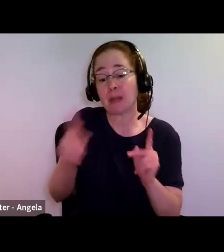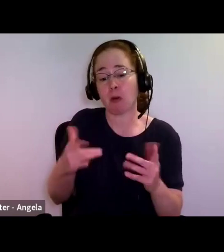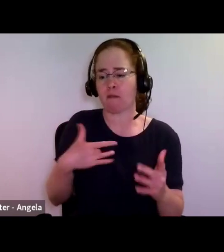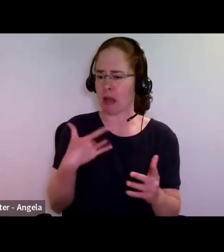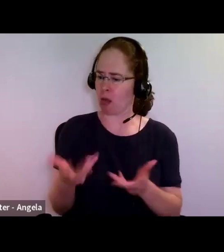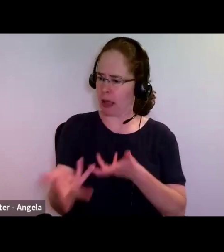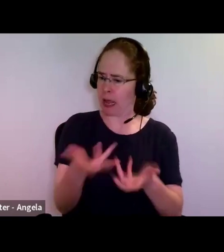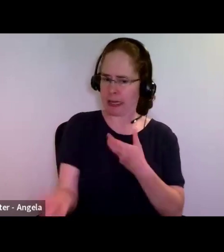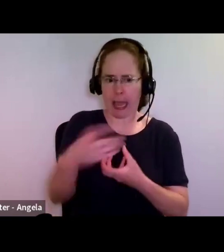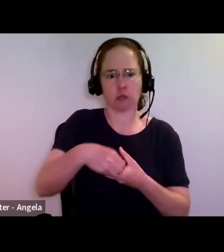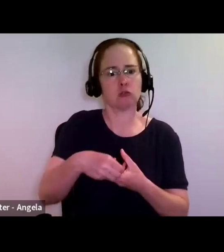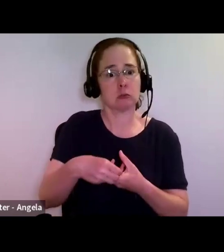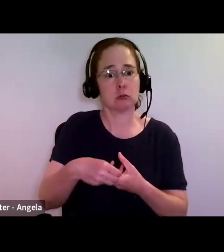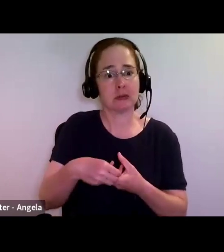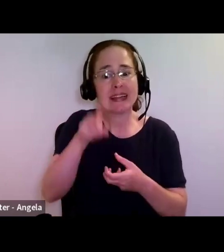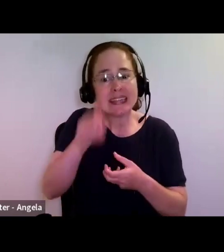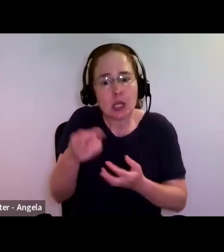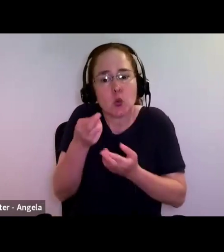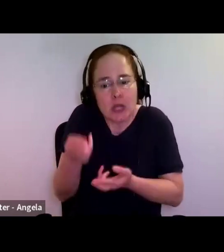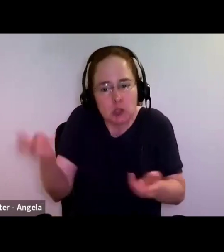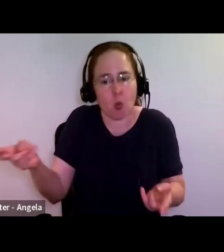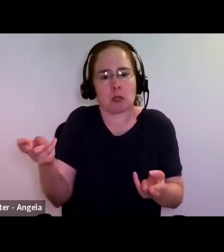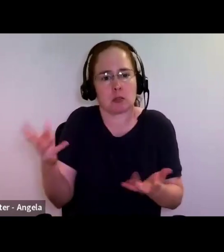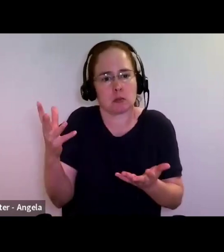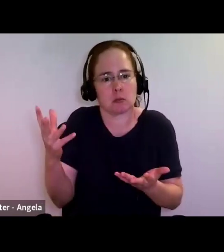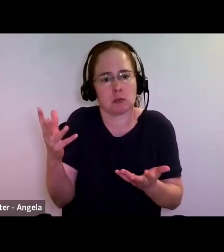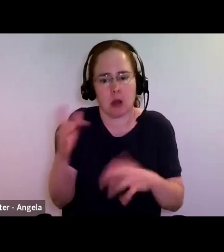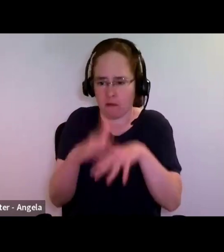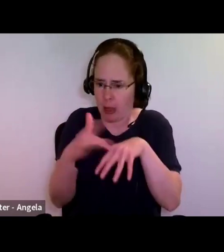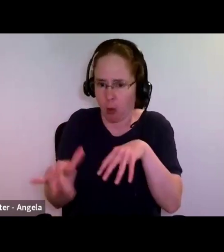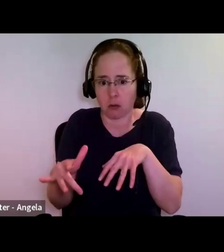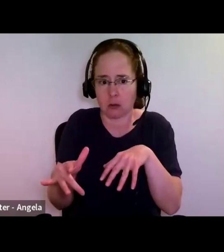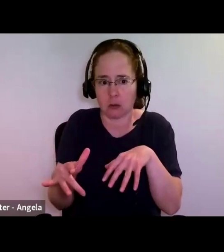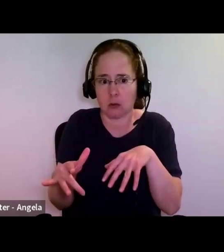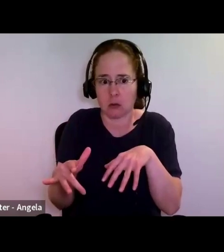way, they need a resource for them designed by them to meet